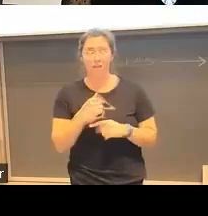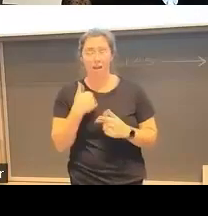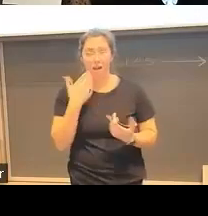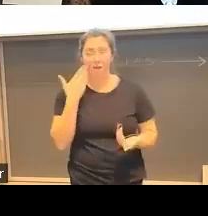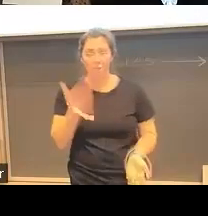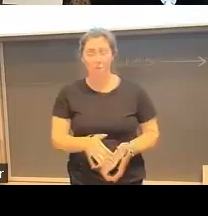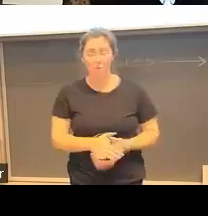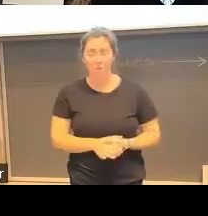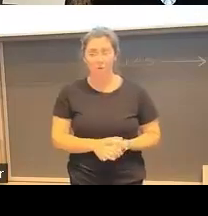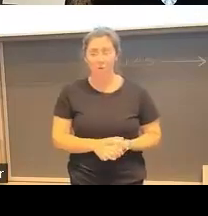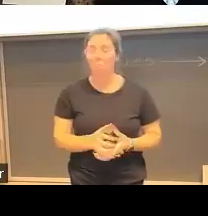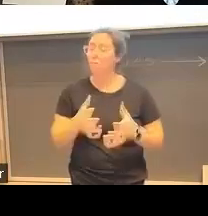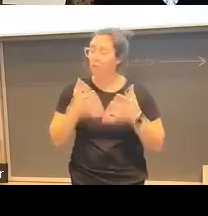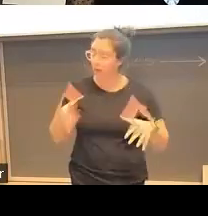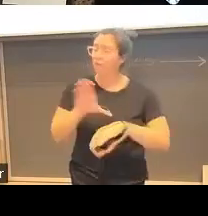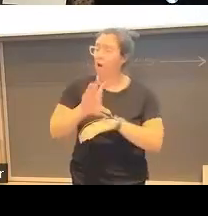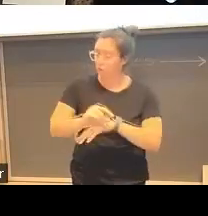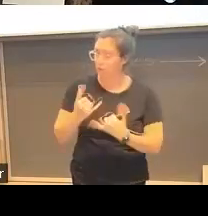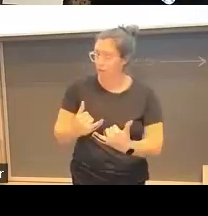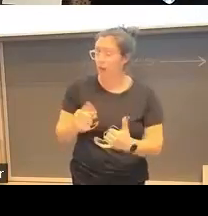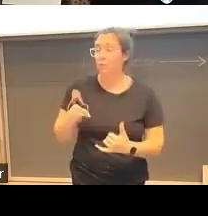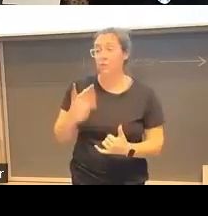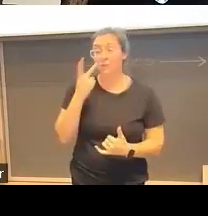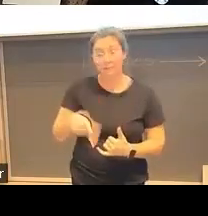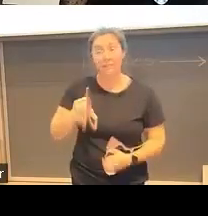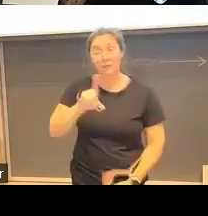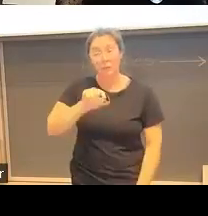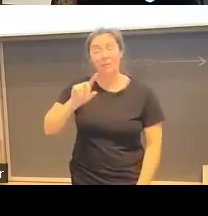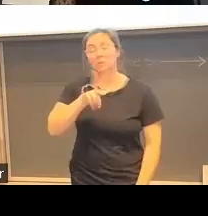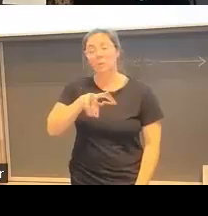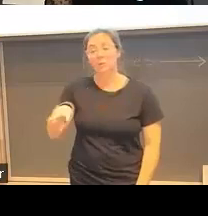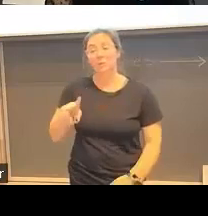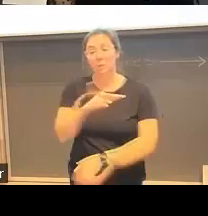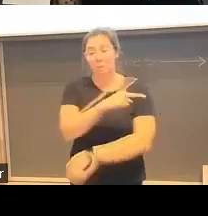we have numerous consults today and we had to see 22 patients you want me down here by 7even